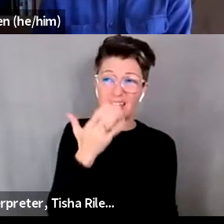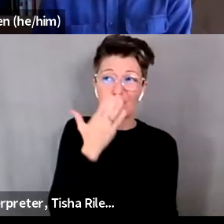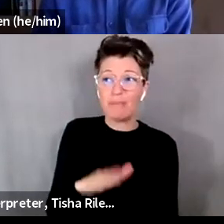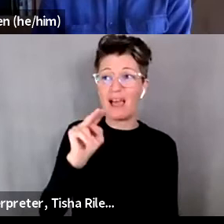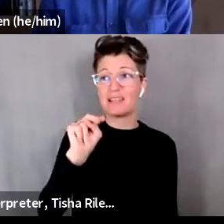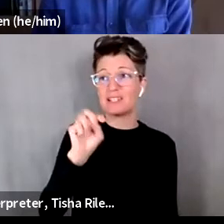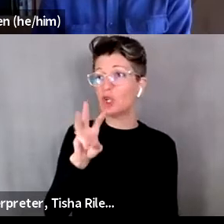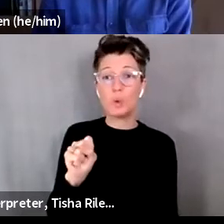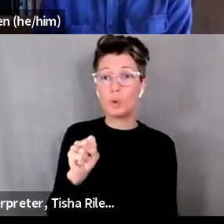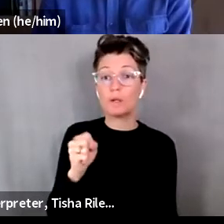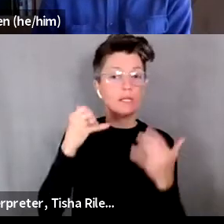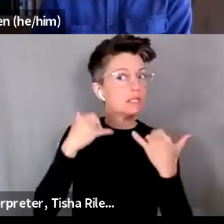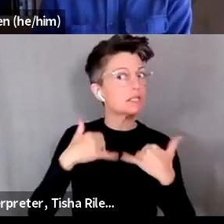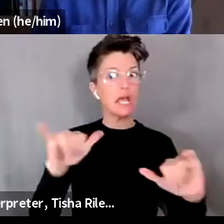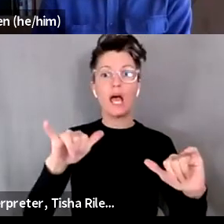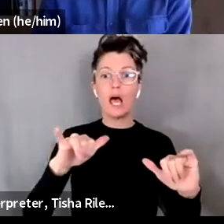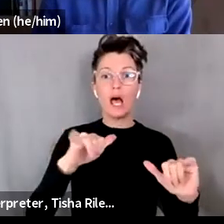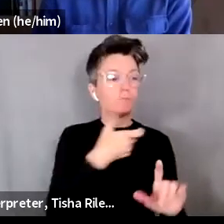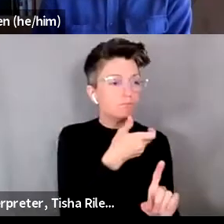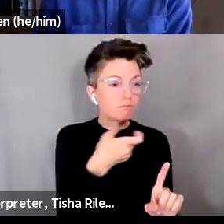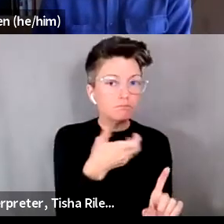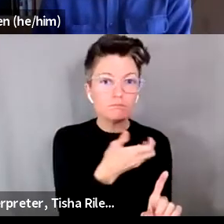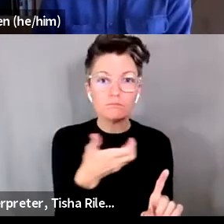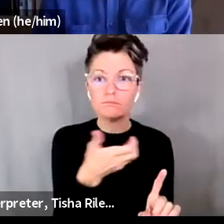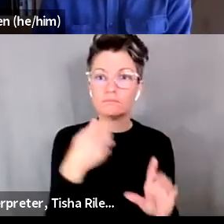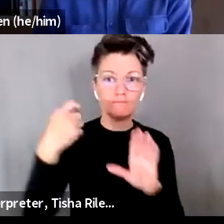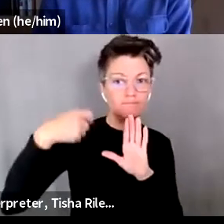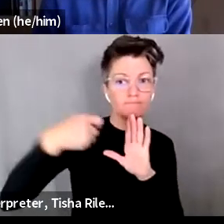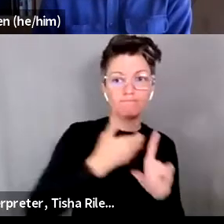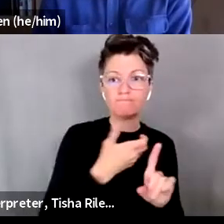the camera and the collaboration between each of us